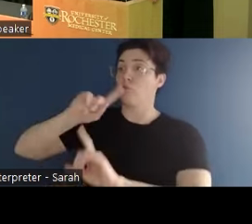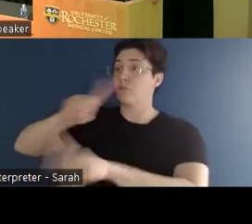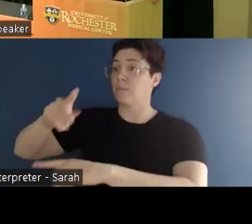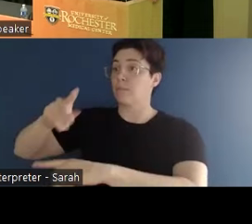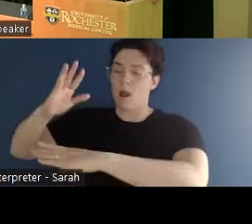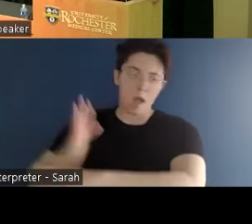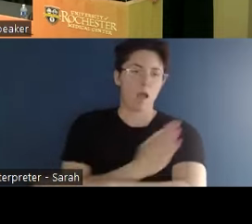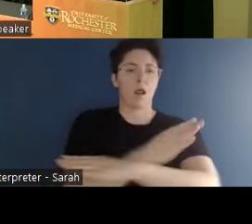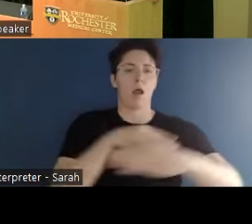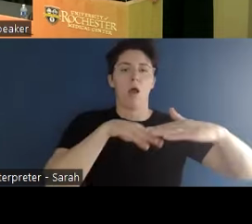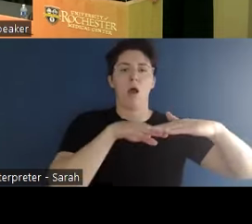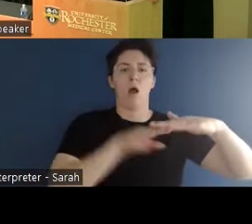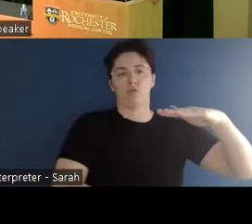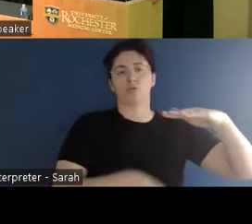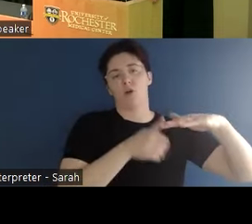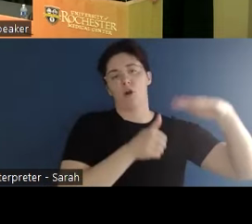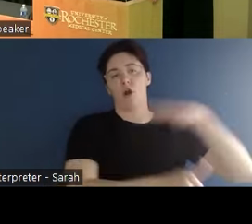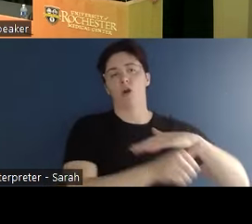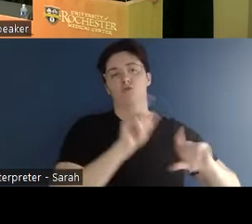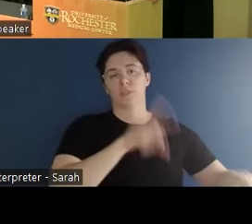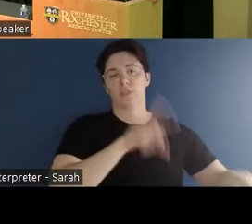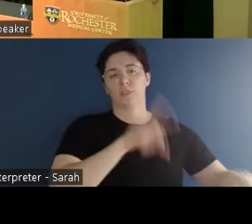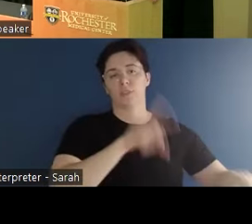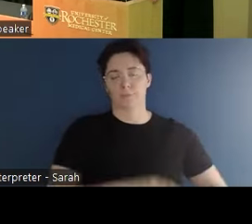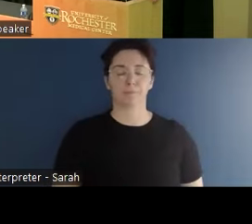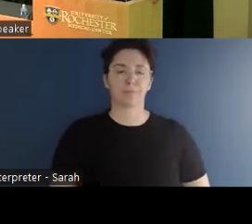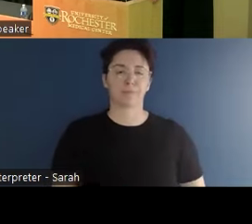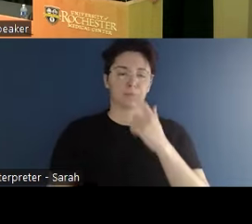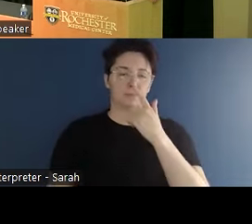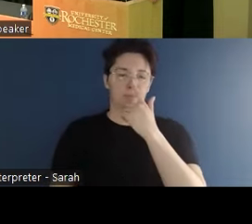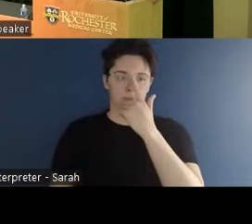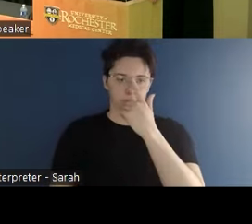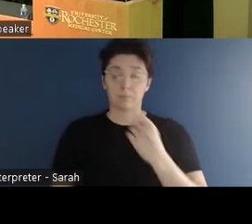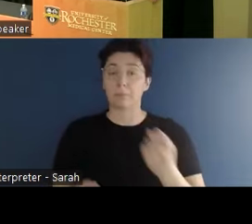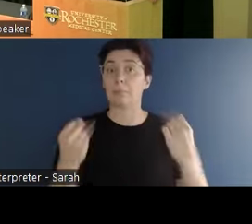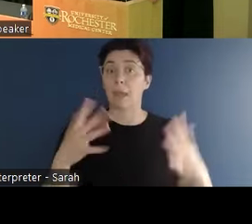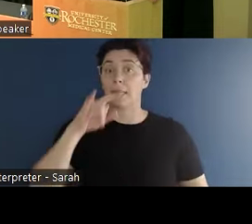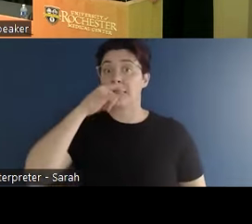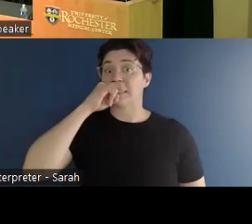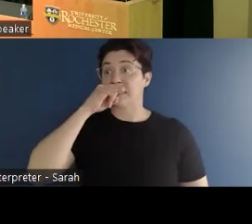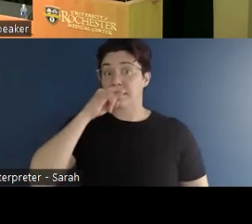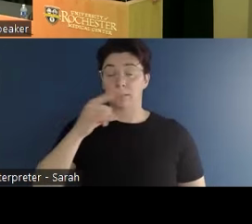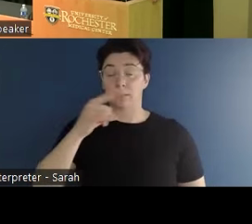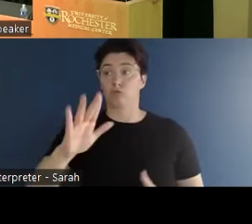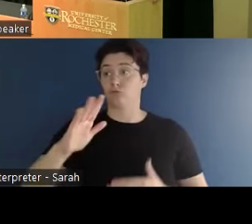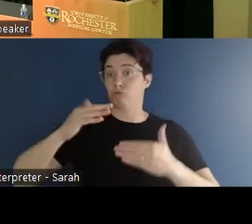population the majority of Child and Adolescent sensory processing research has been conducted